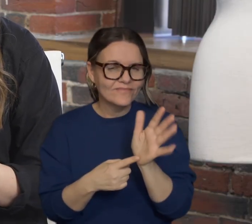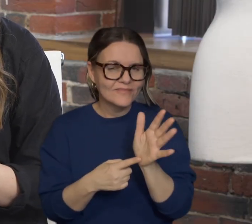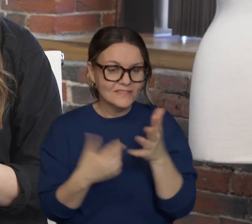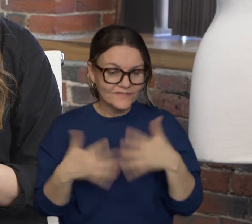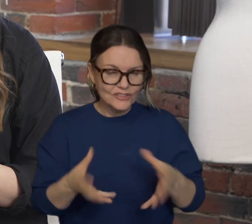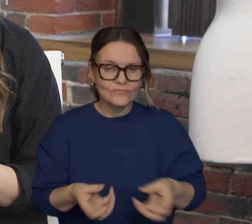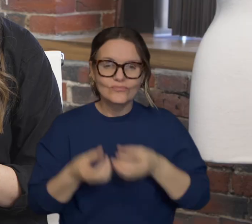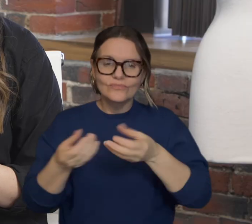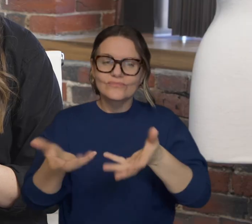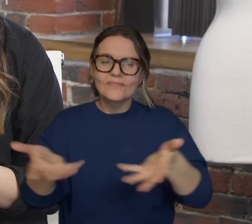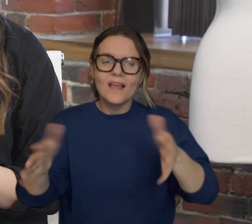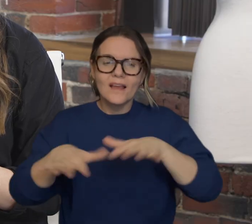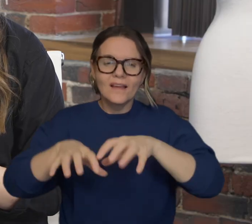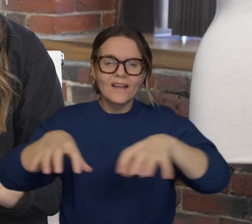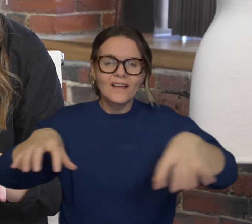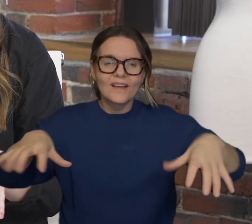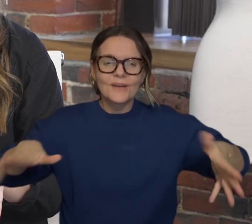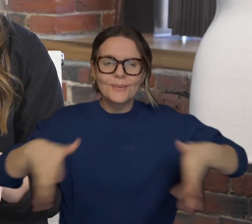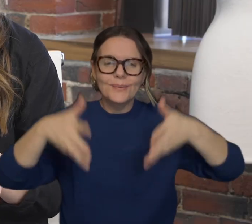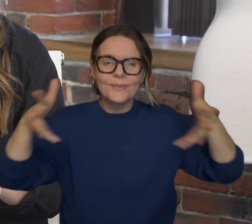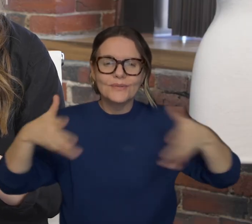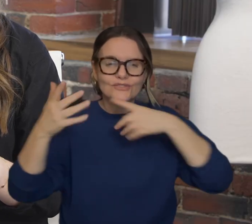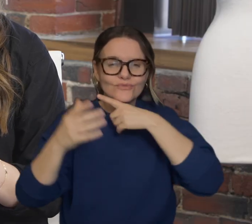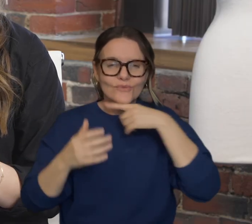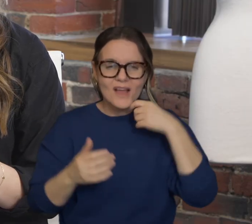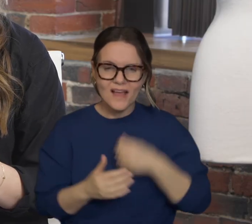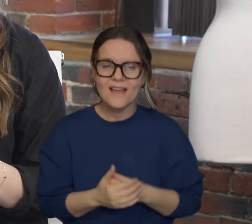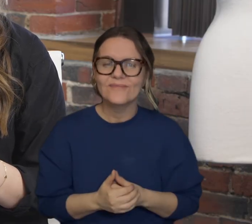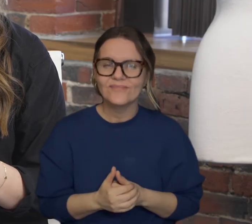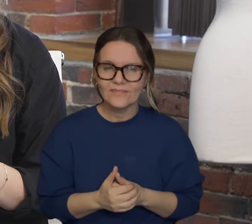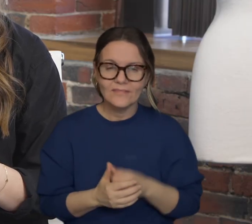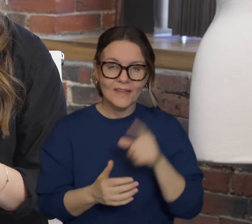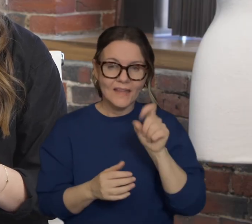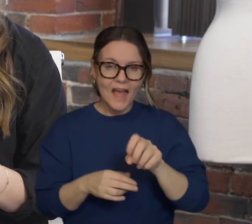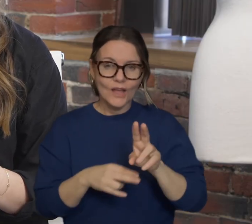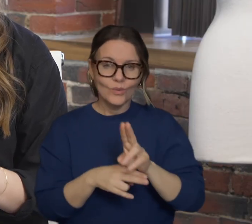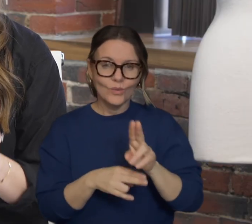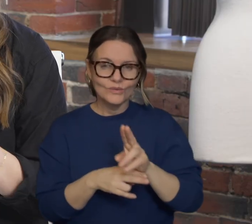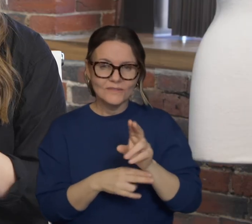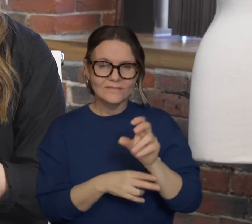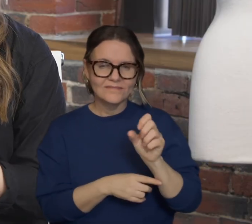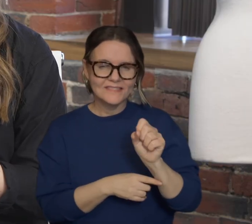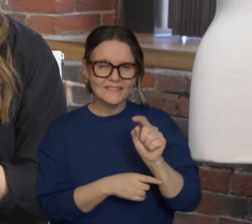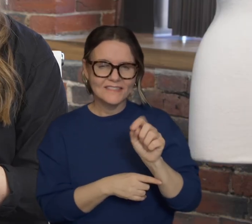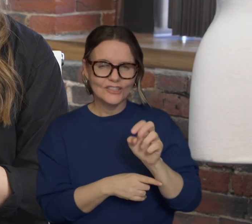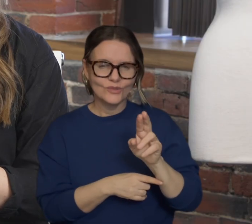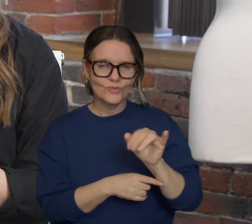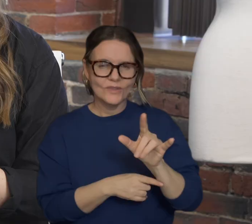schedule you can put the pieces in boiling water for 5 minutes and then you'll remove to air dry